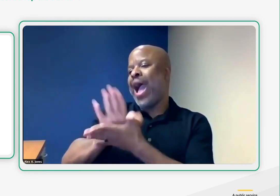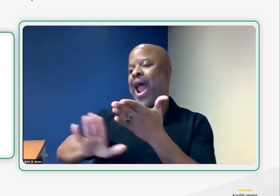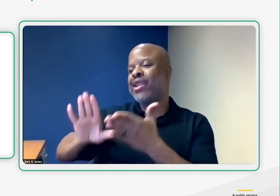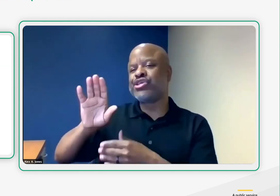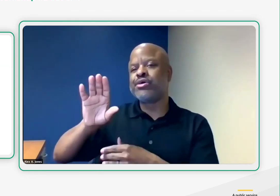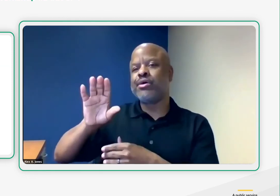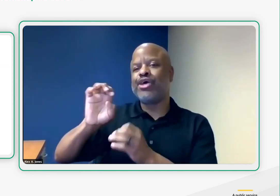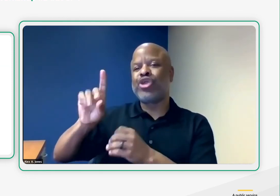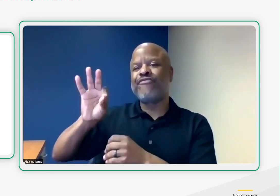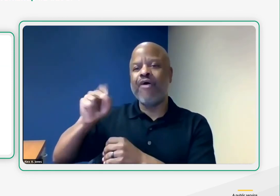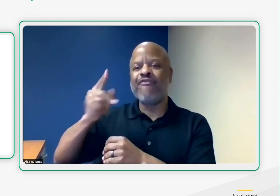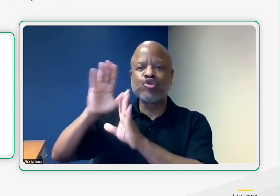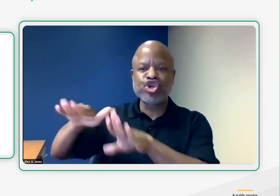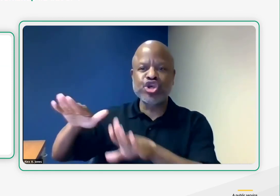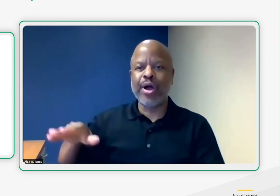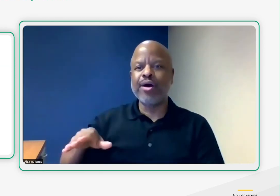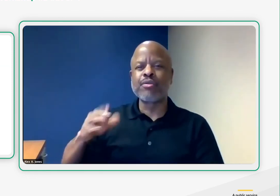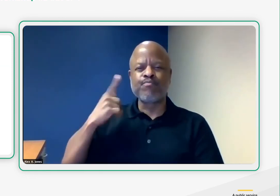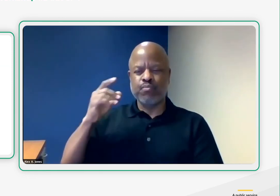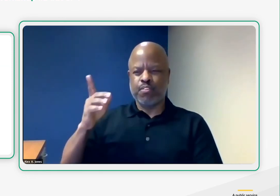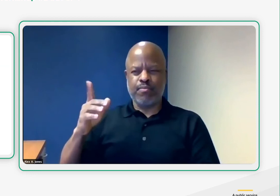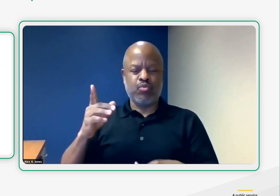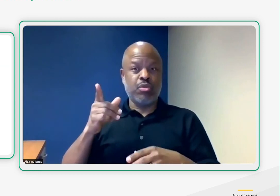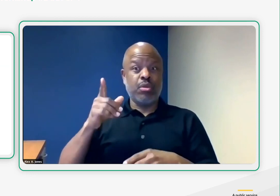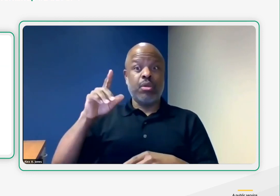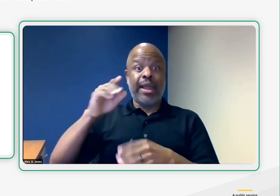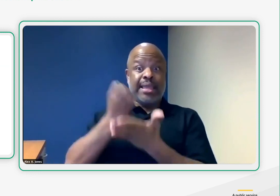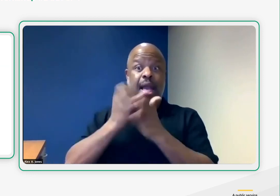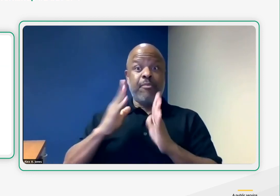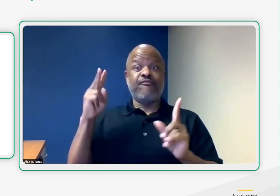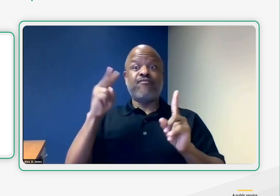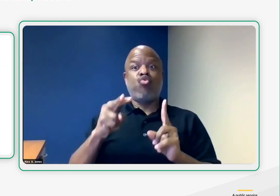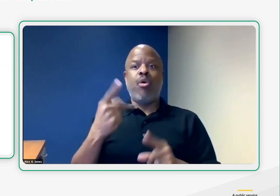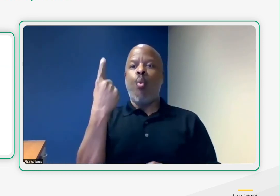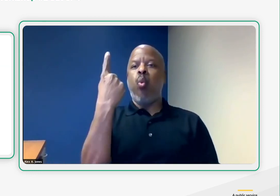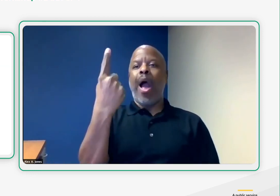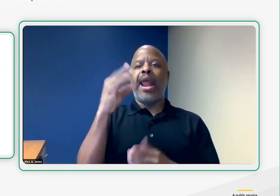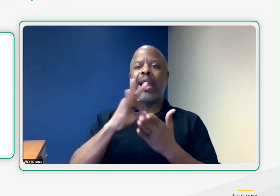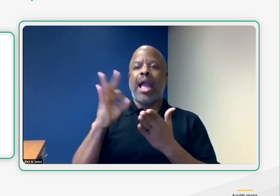That goes to an IDEA college education fund for kids, for our children.”